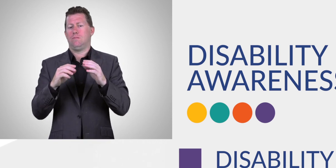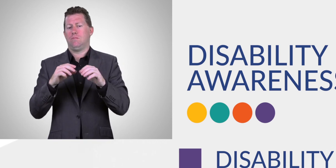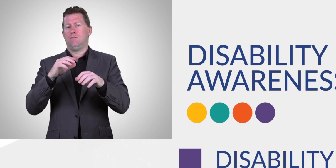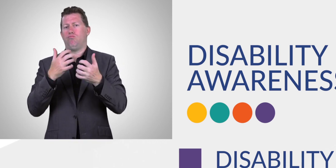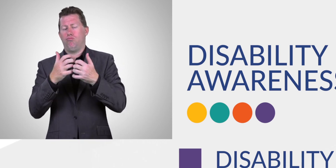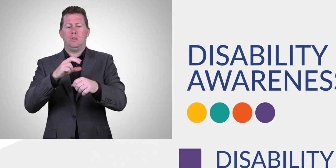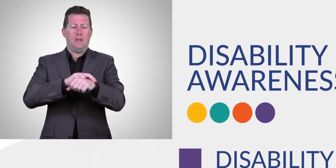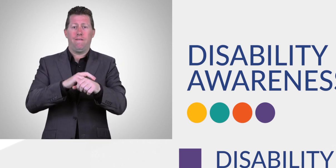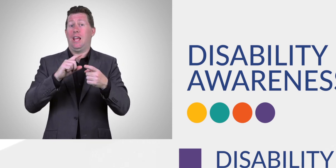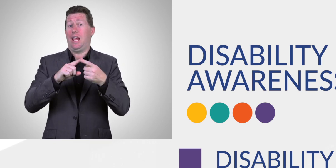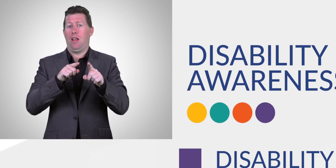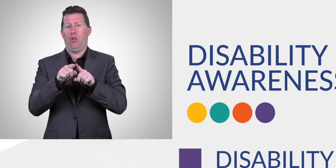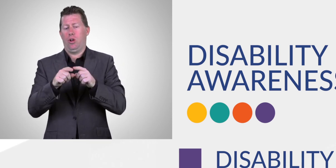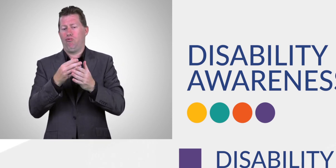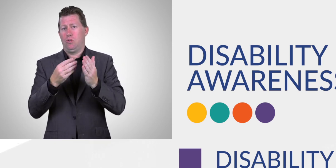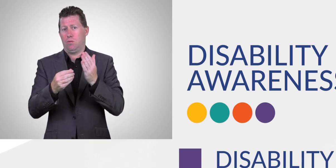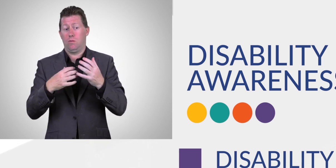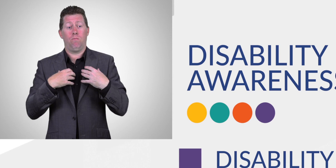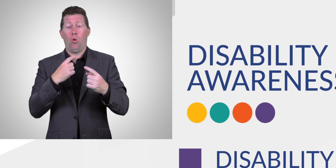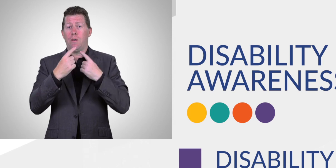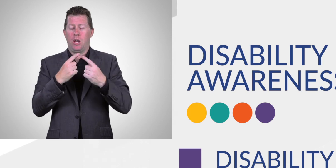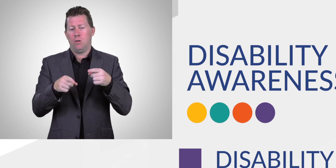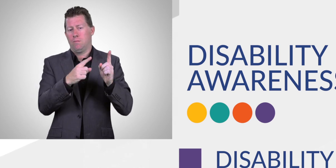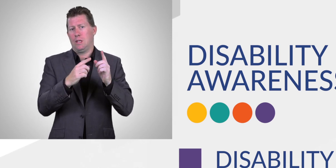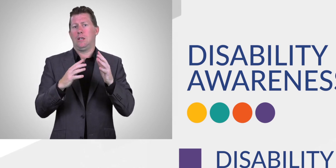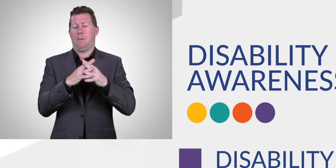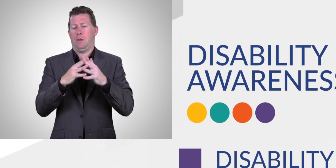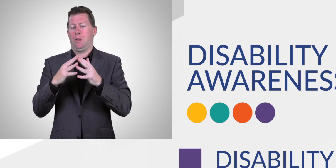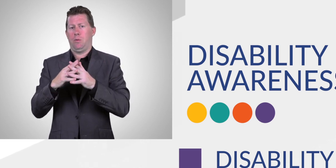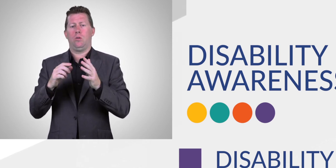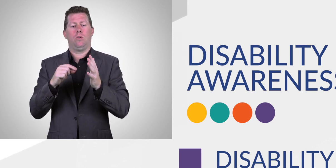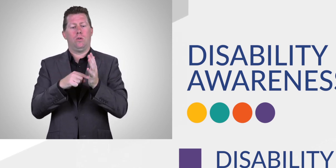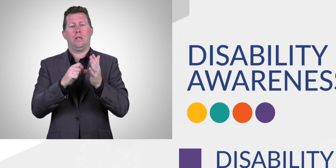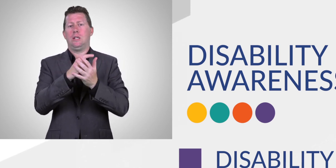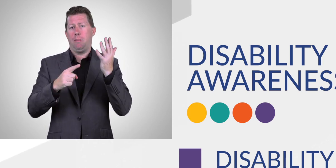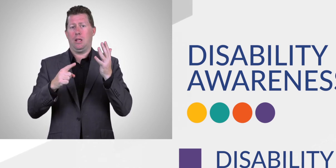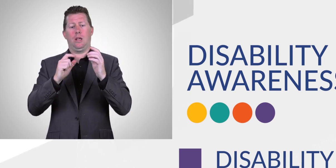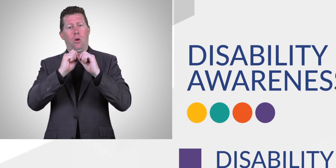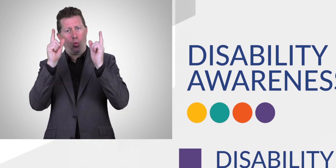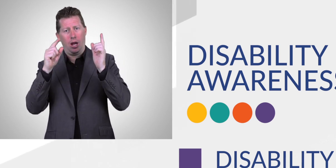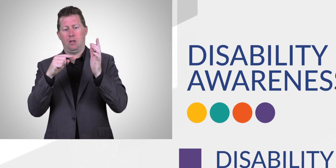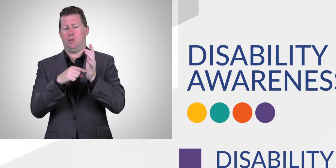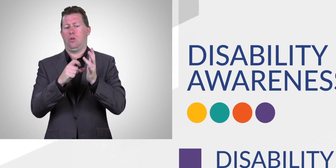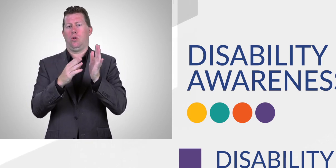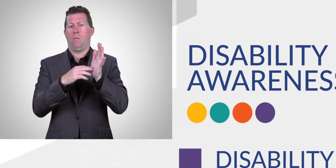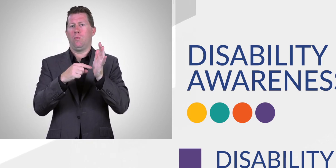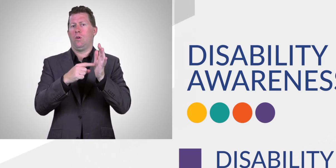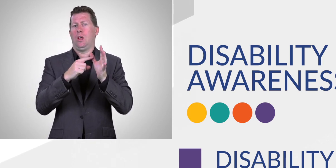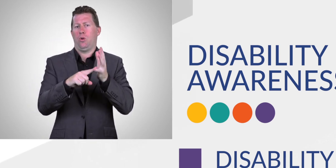e-learning resource. For more information visit: www.disabilityawareness.com.au